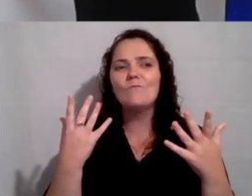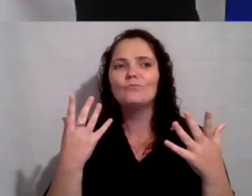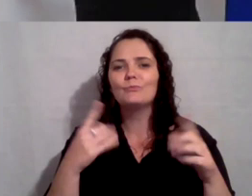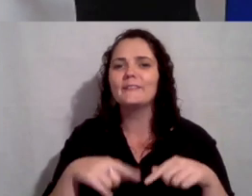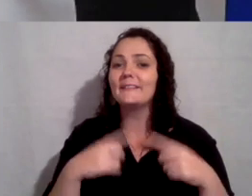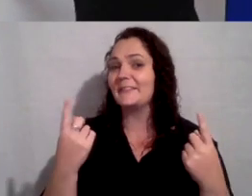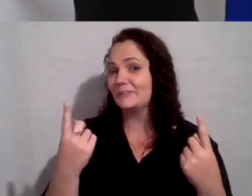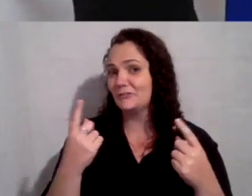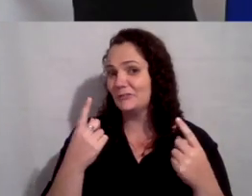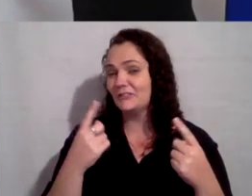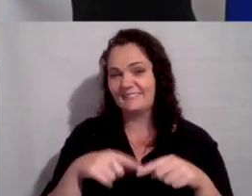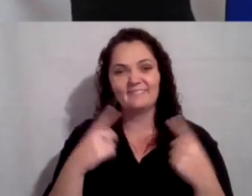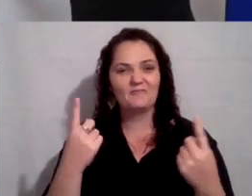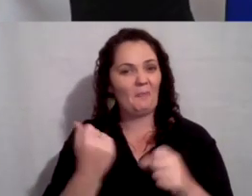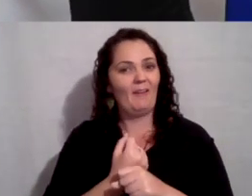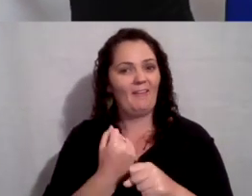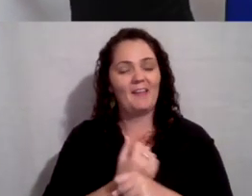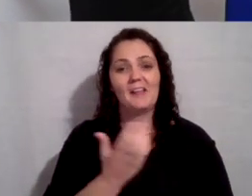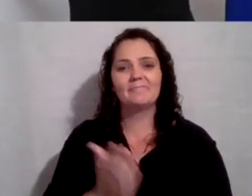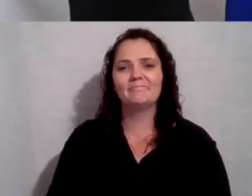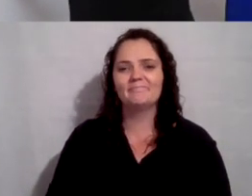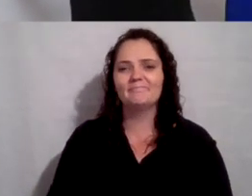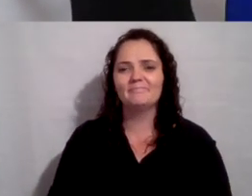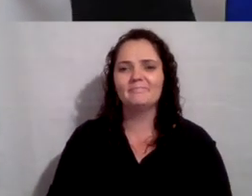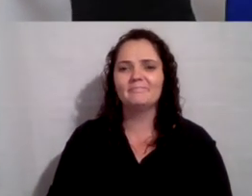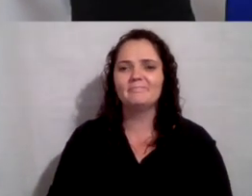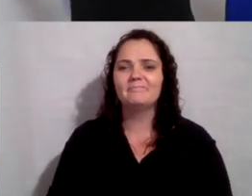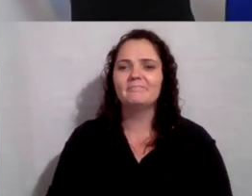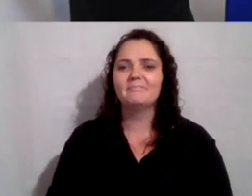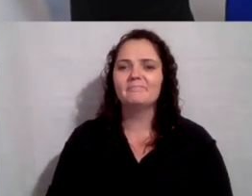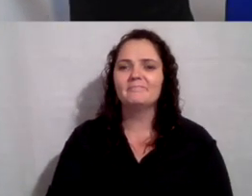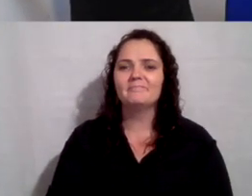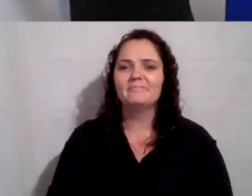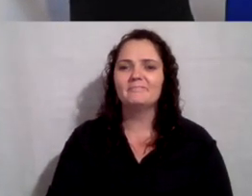different type of logic for the drawing